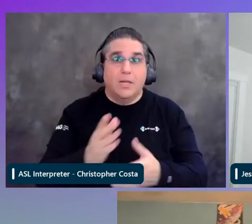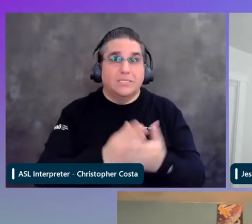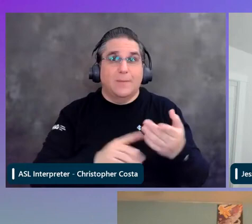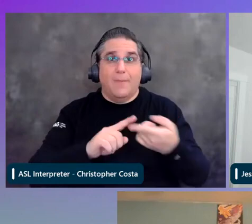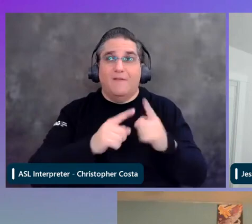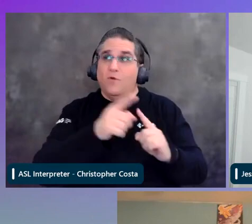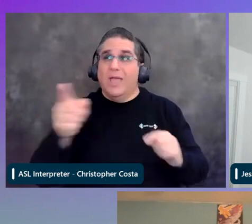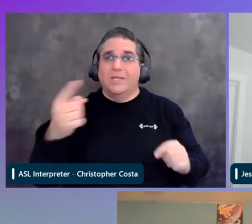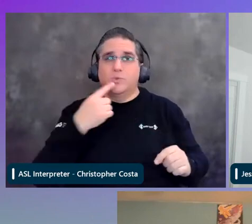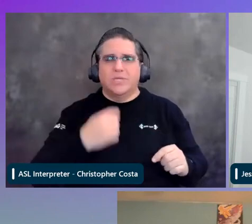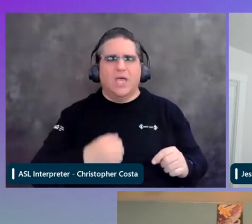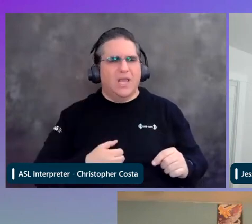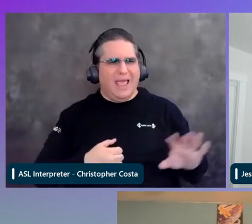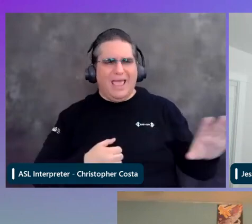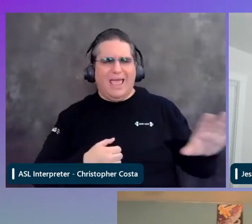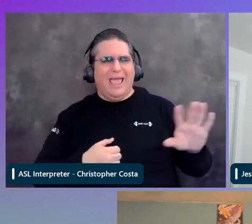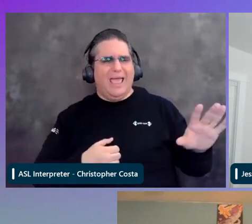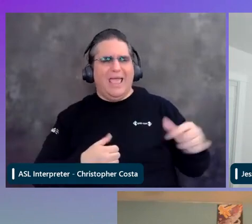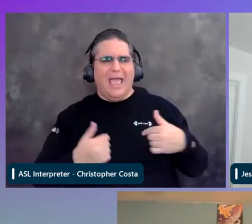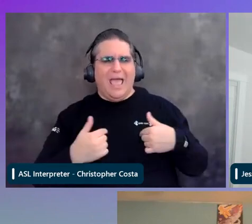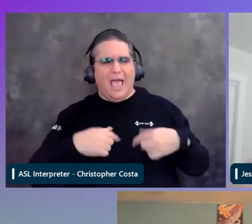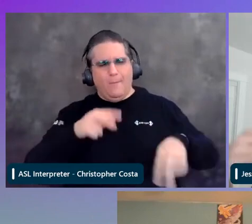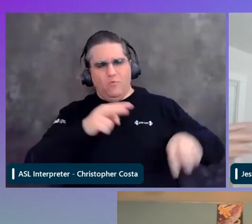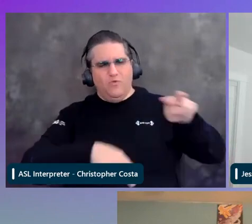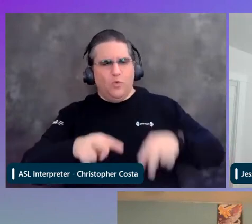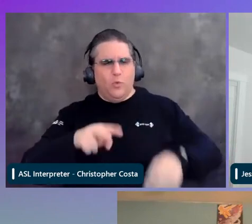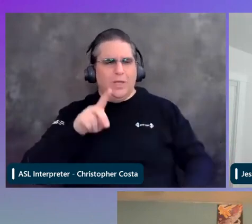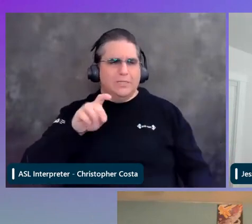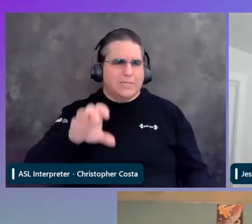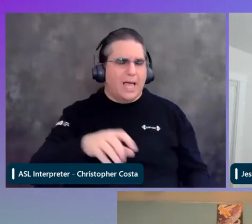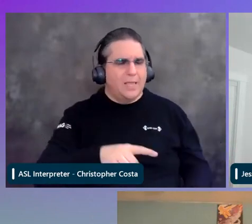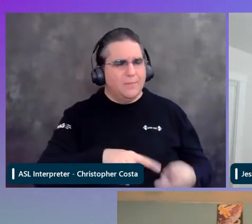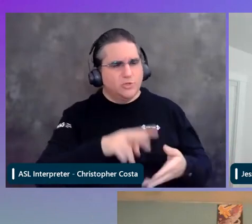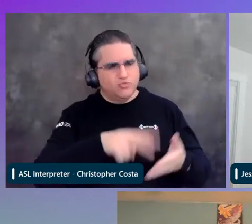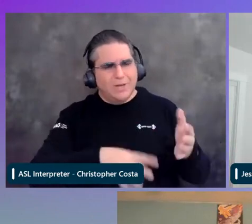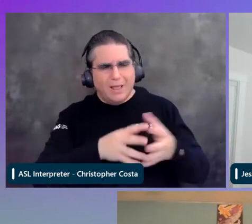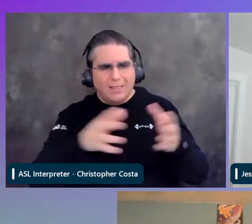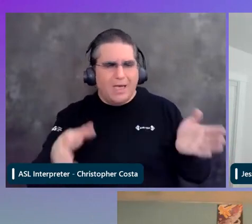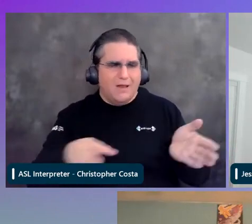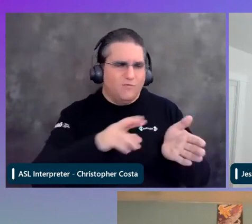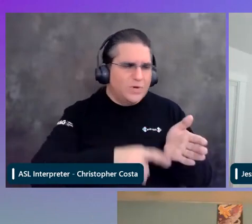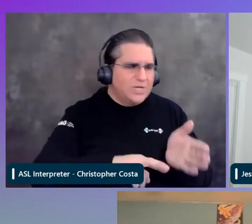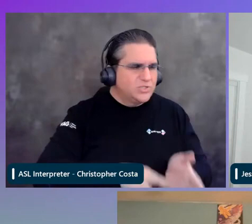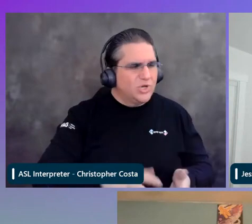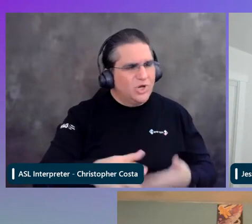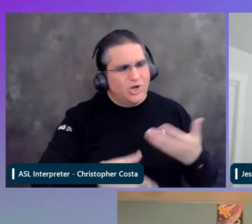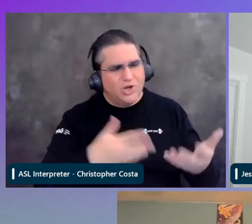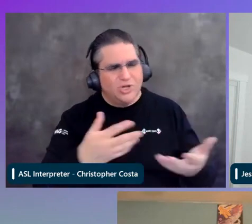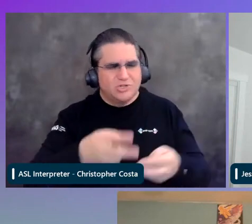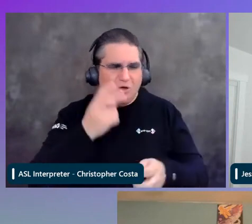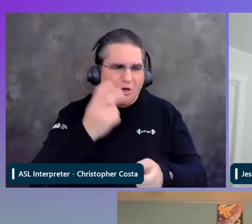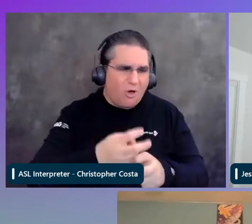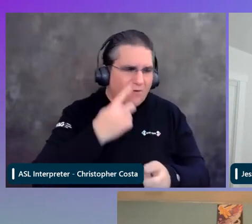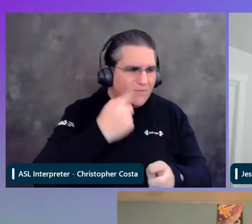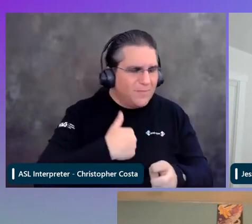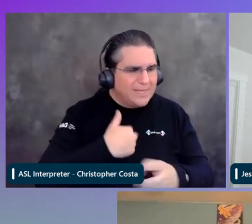hey, you know, I'm reviewing these documents or I have to read a lot of research. And it